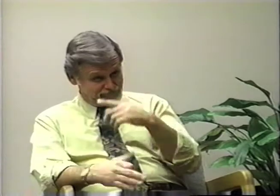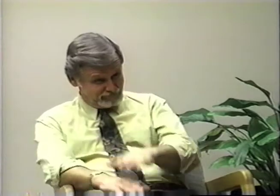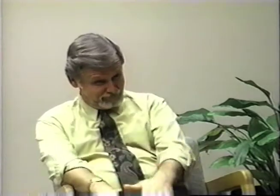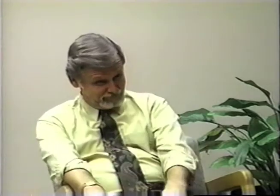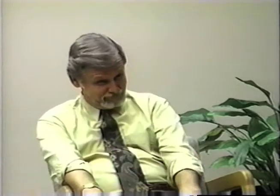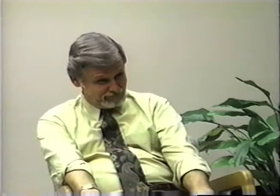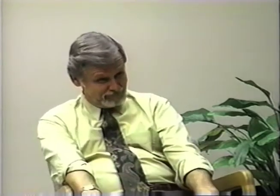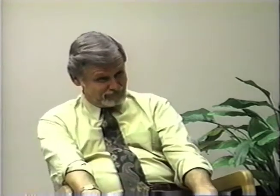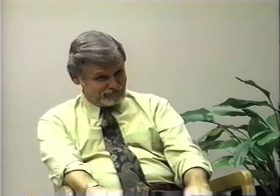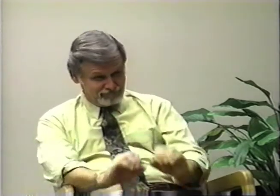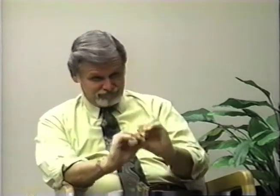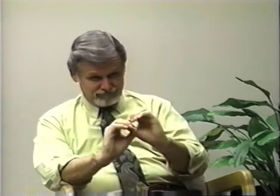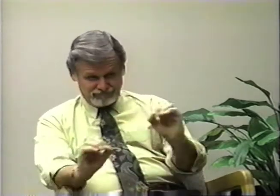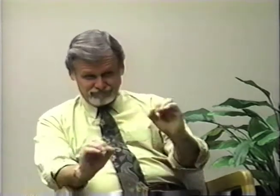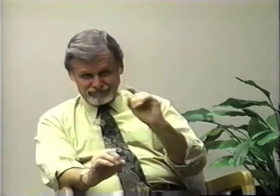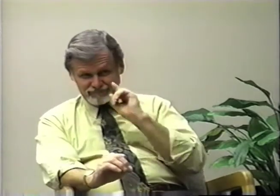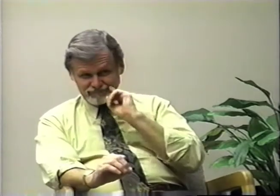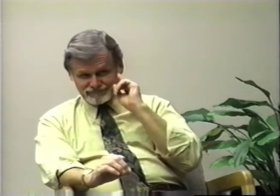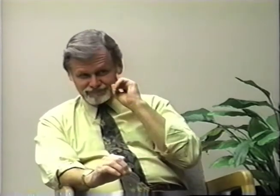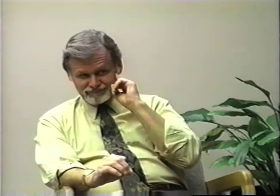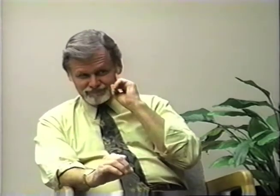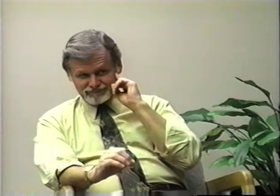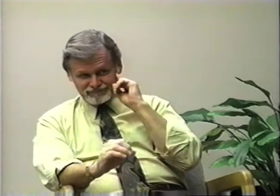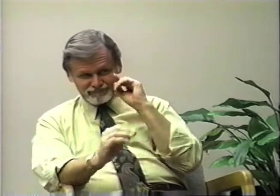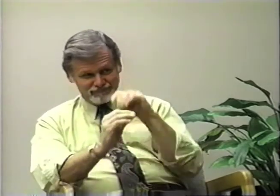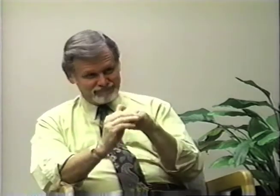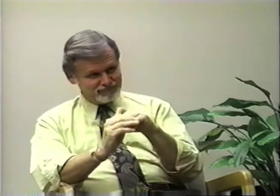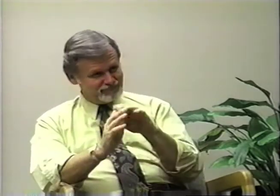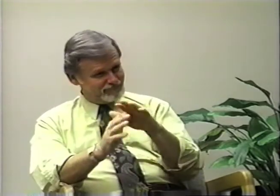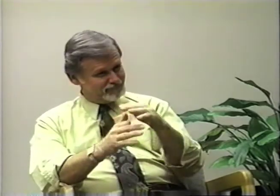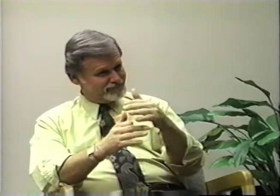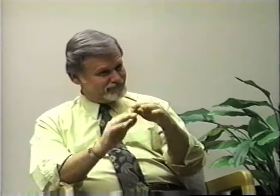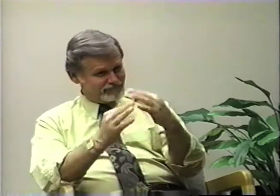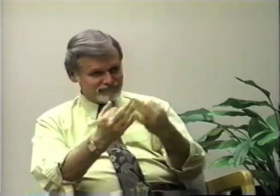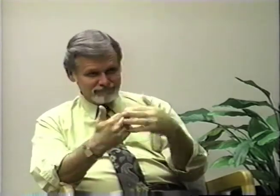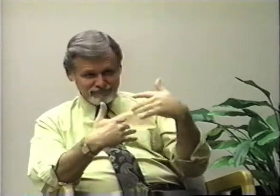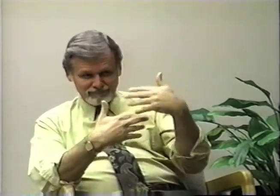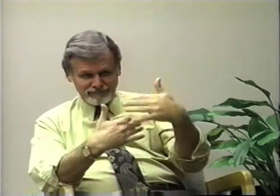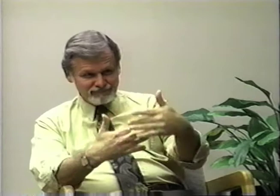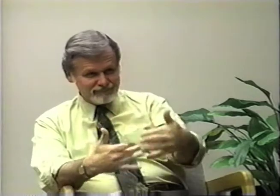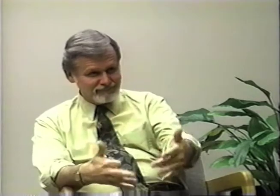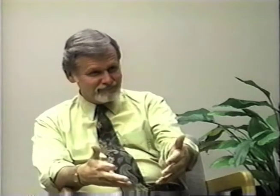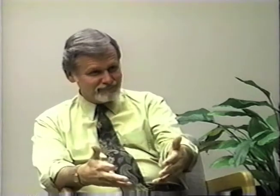So, all of your children, grandchildren and great-grandchildren, all are hearing?